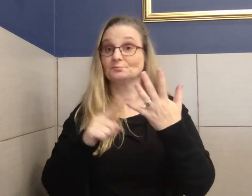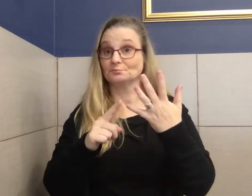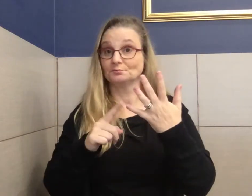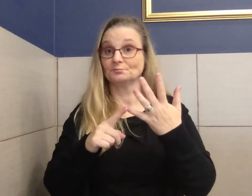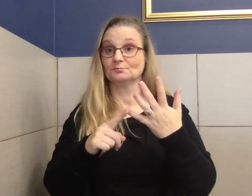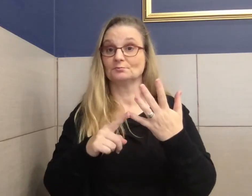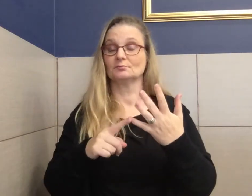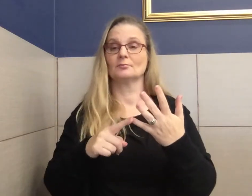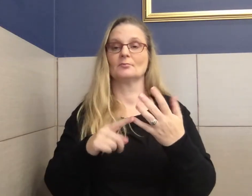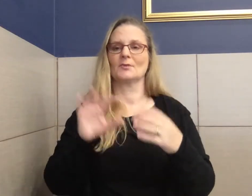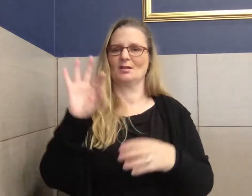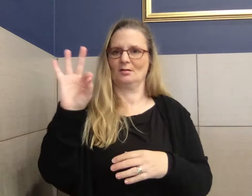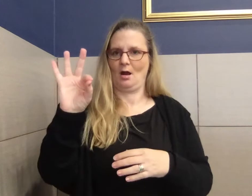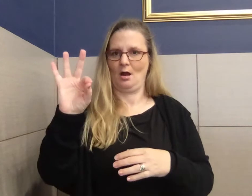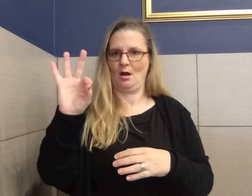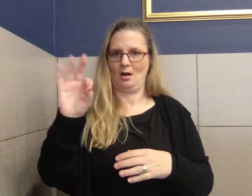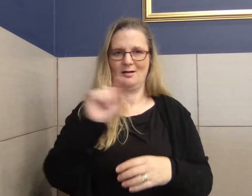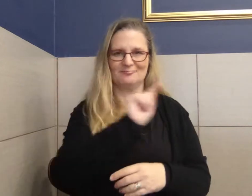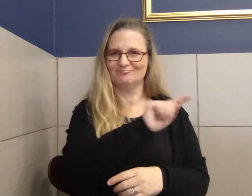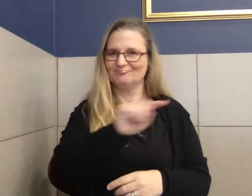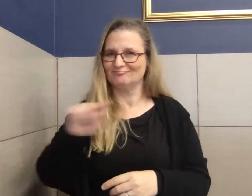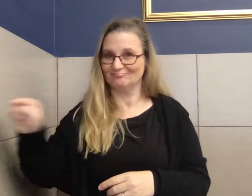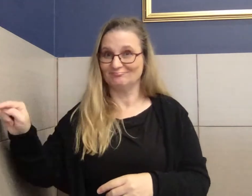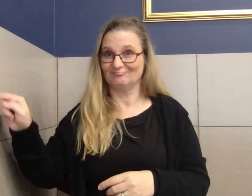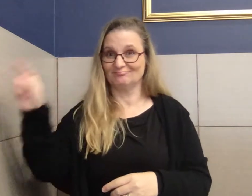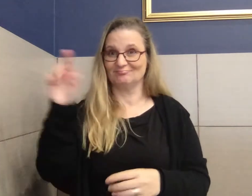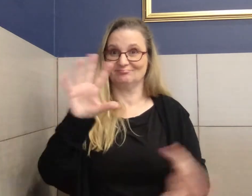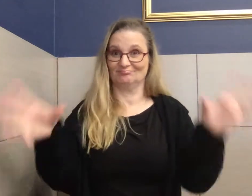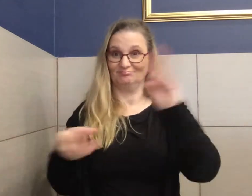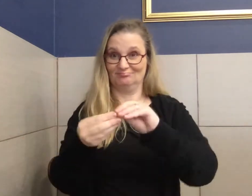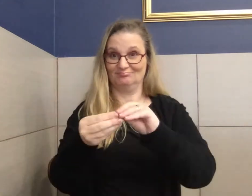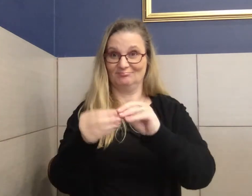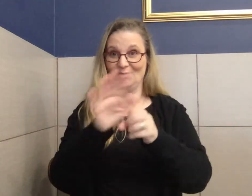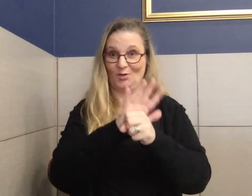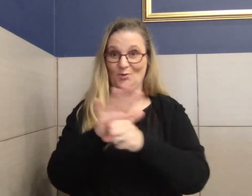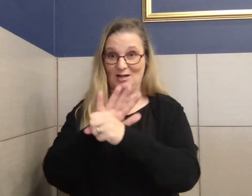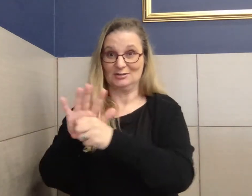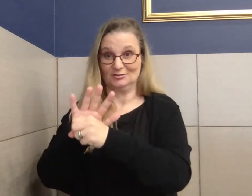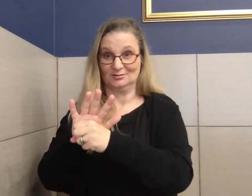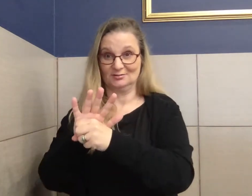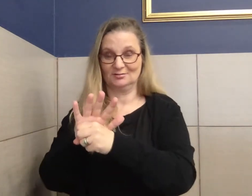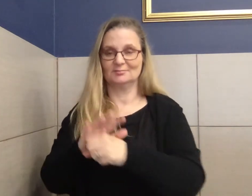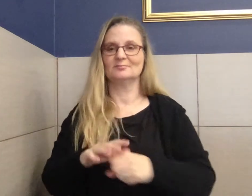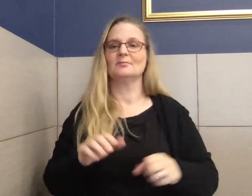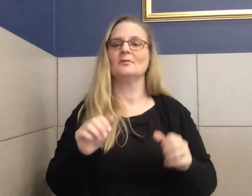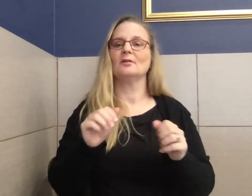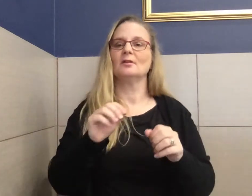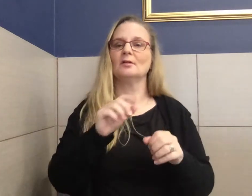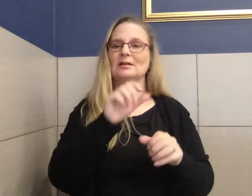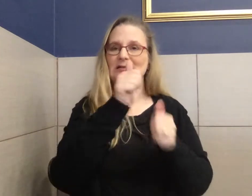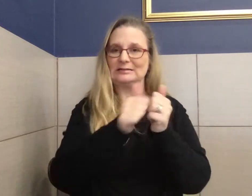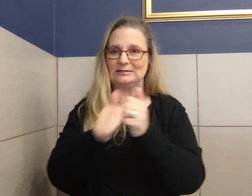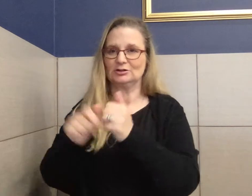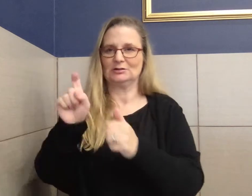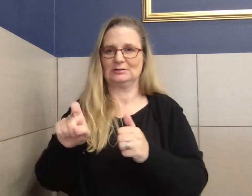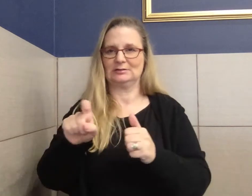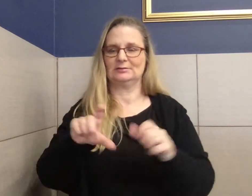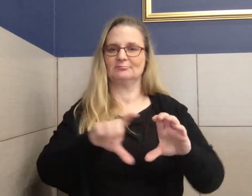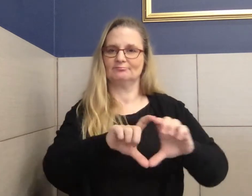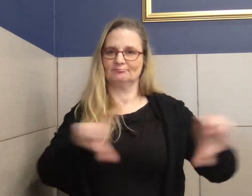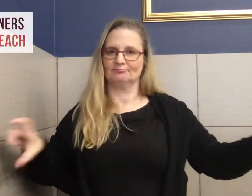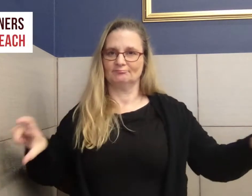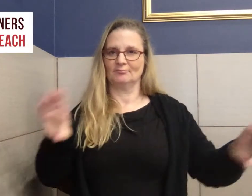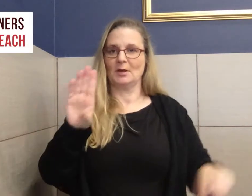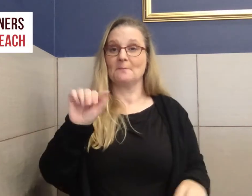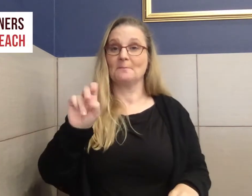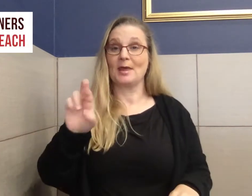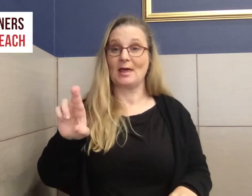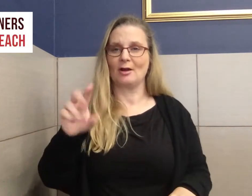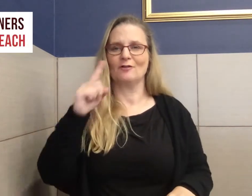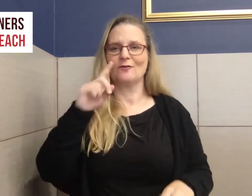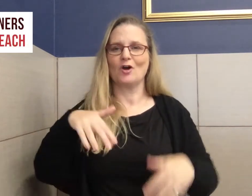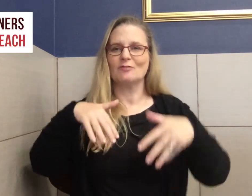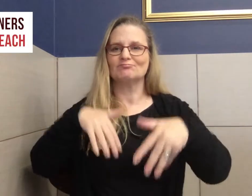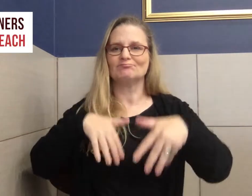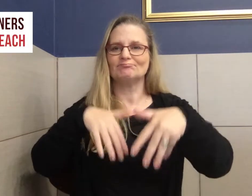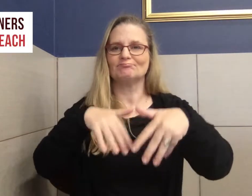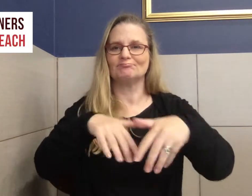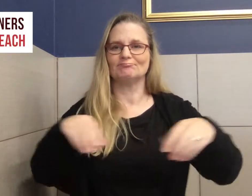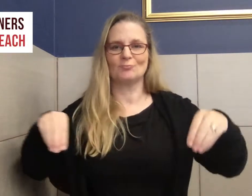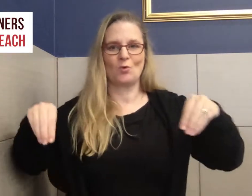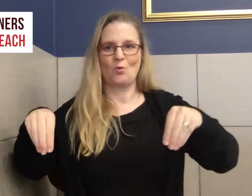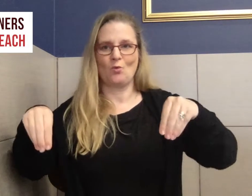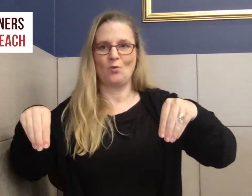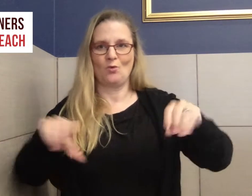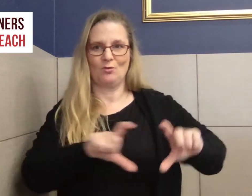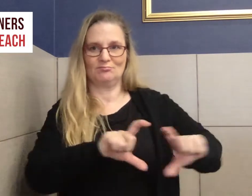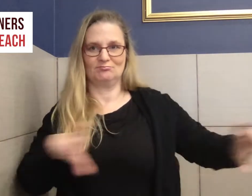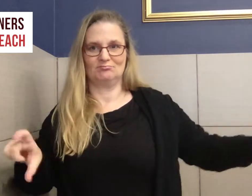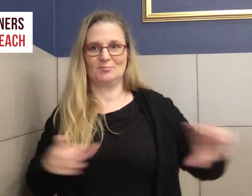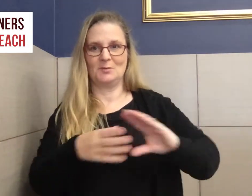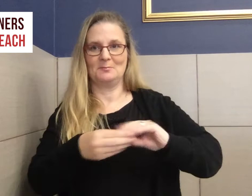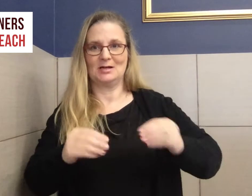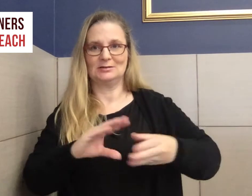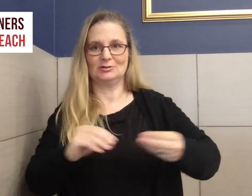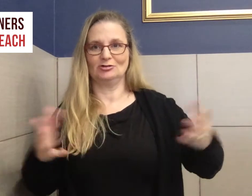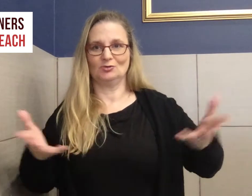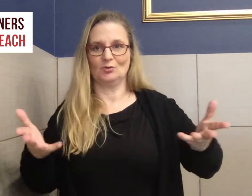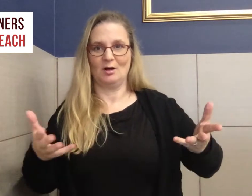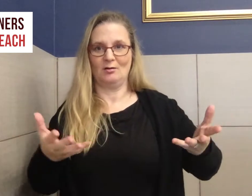9 long banners for each Province and Territory to carry while walking in street.